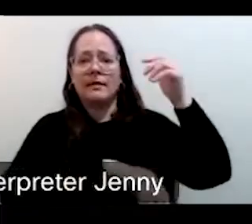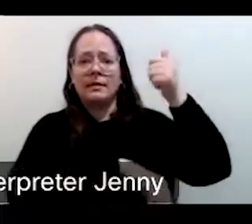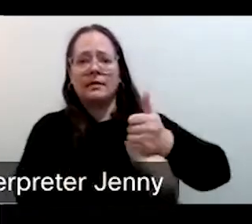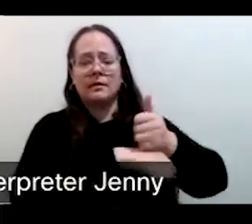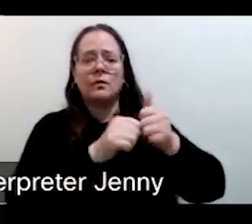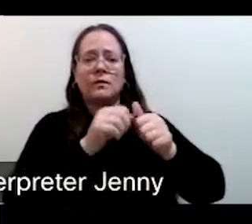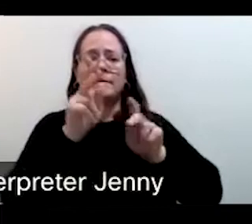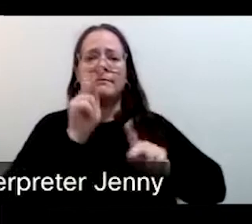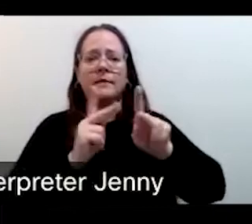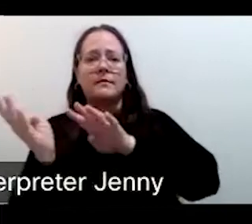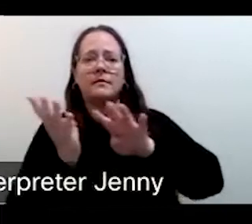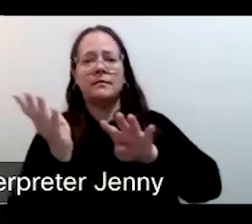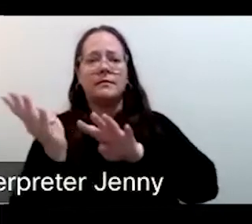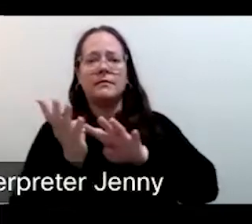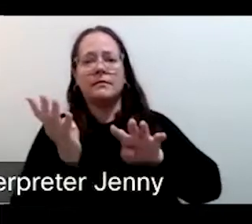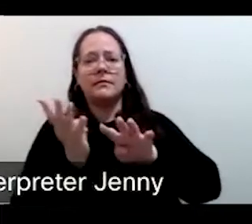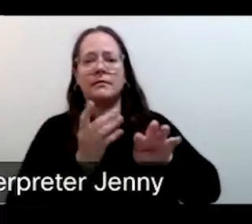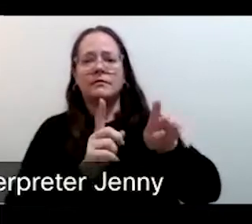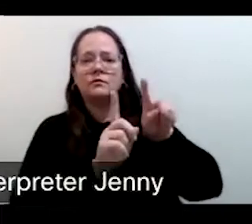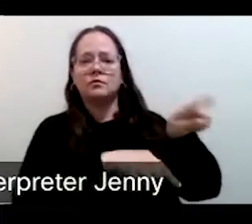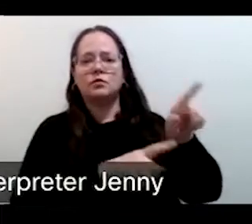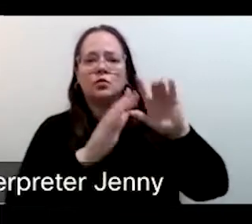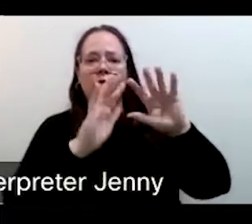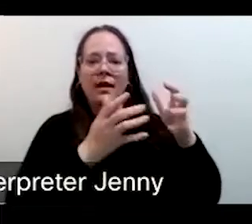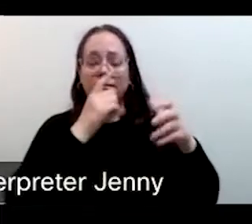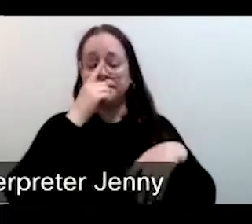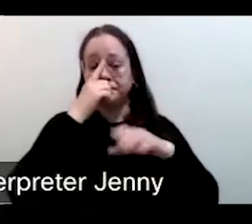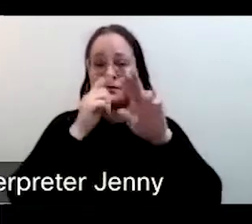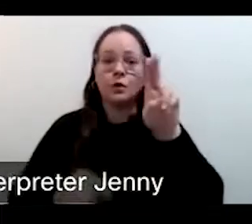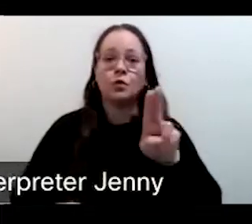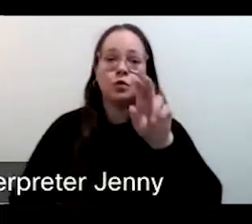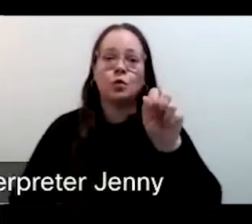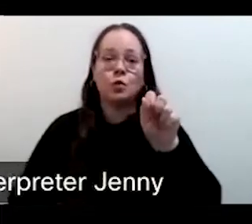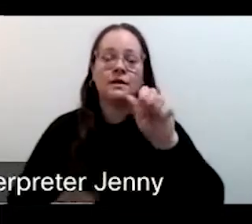The U.S. Department of Labor and Department of Defense seals and the Office of Disability